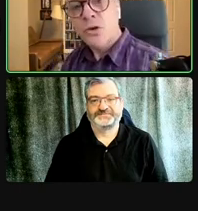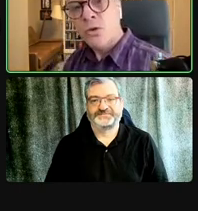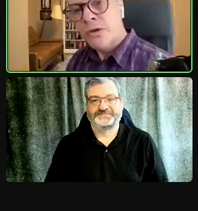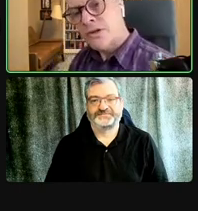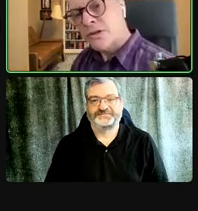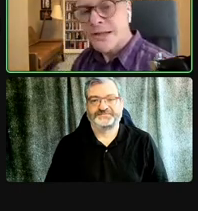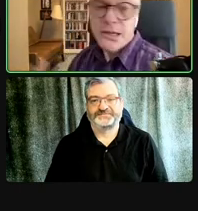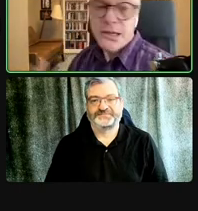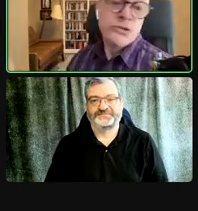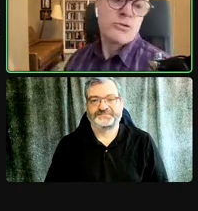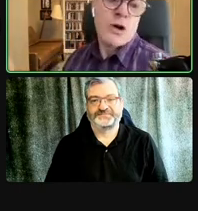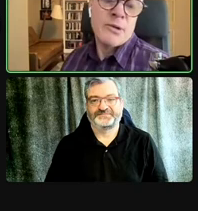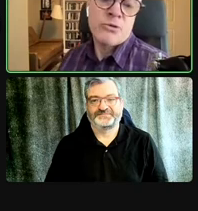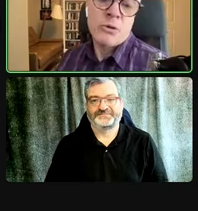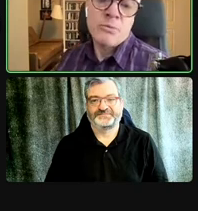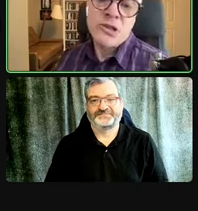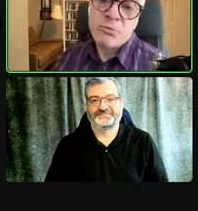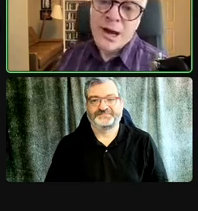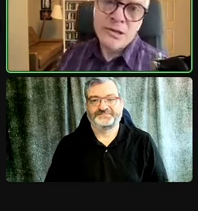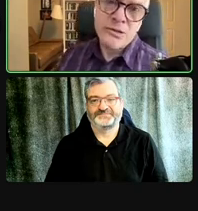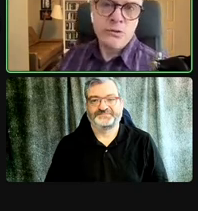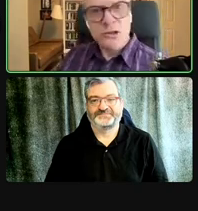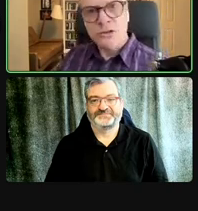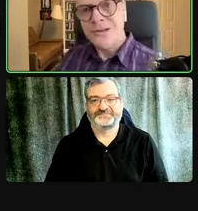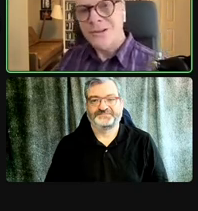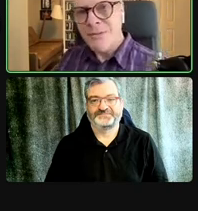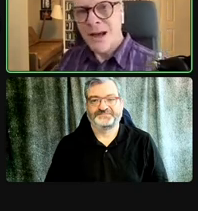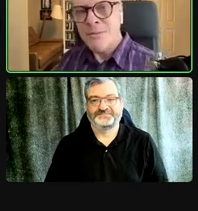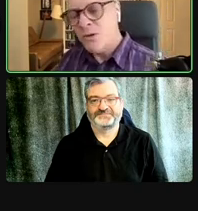So this slide says trauma informed Museum practices, which is the term that I'm